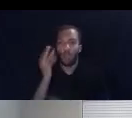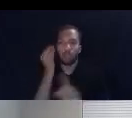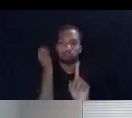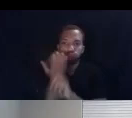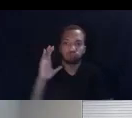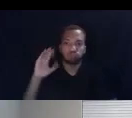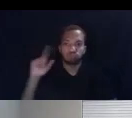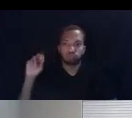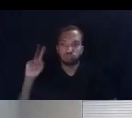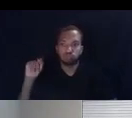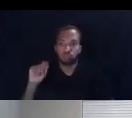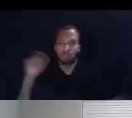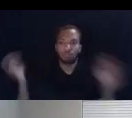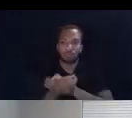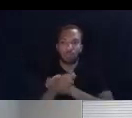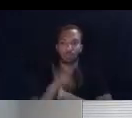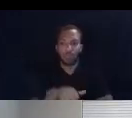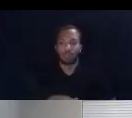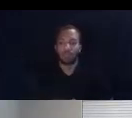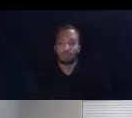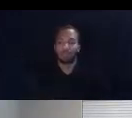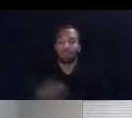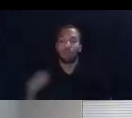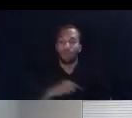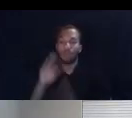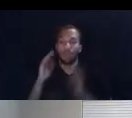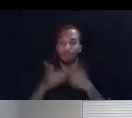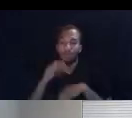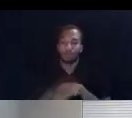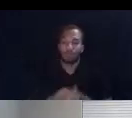and I'll say that we really target 501 C3s